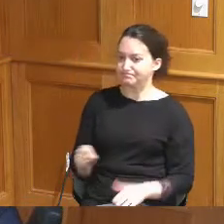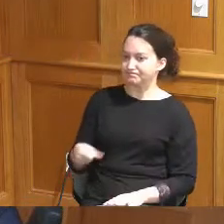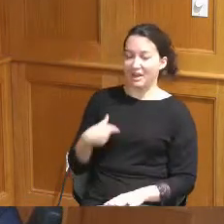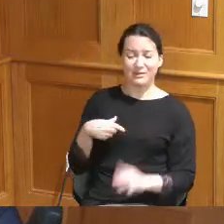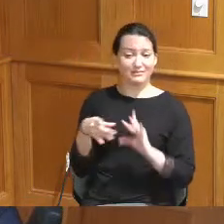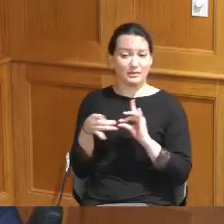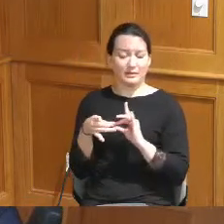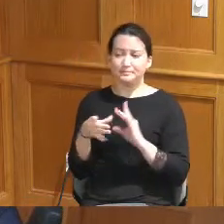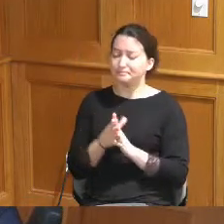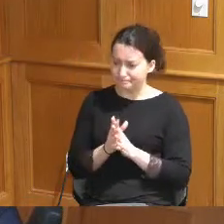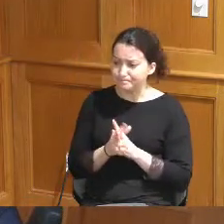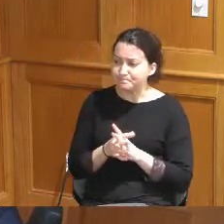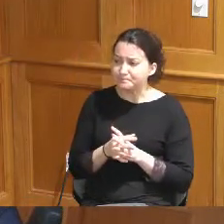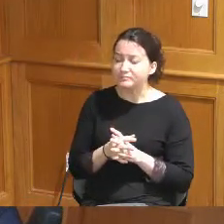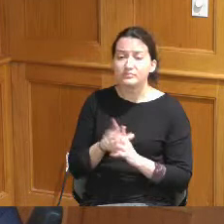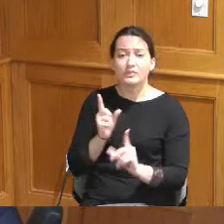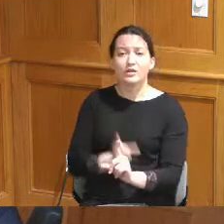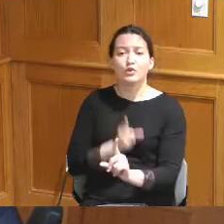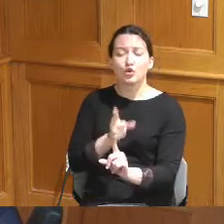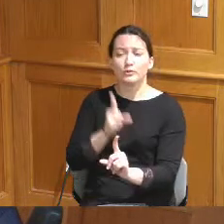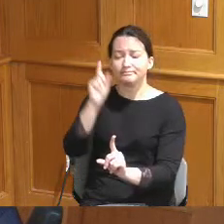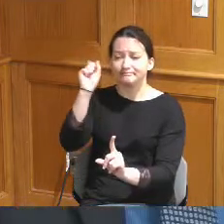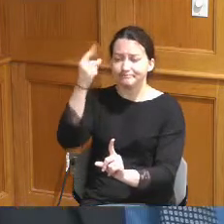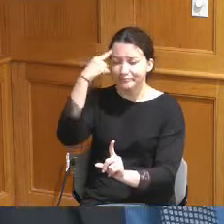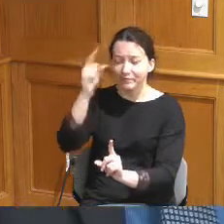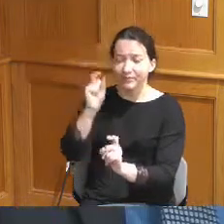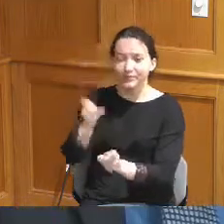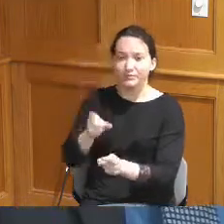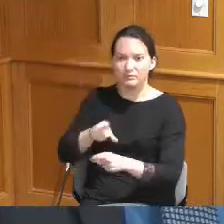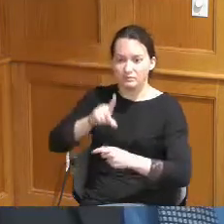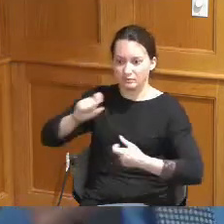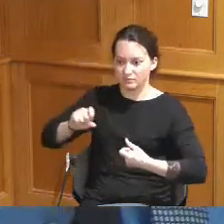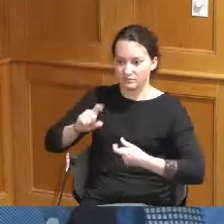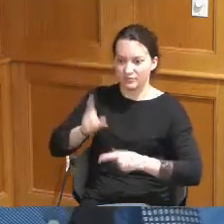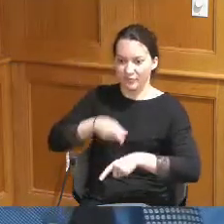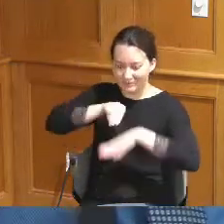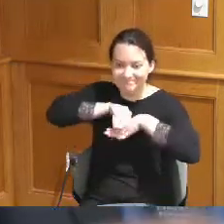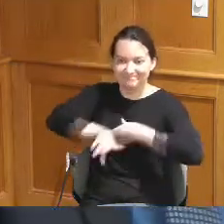comment so yeah the purpose for the grants was to be catalytic we put these in place a couple of